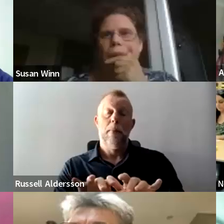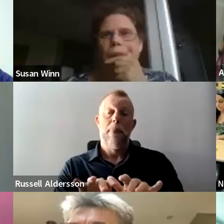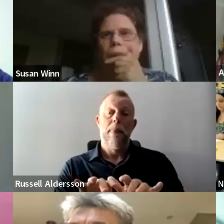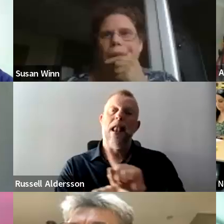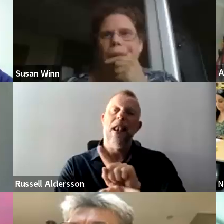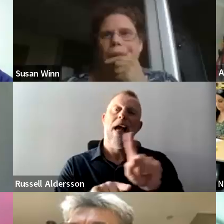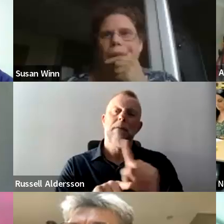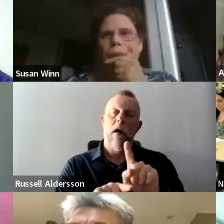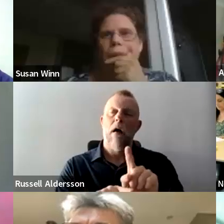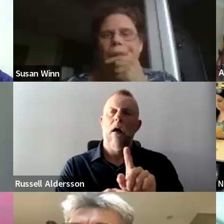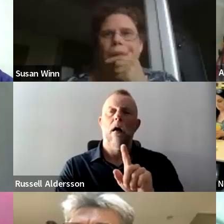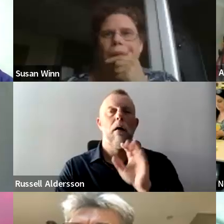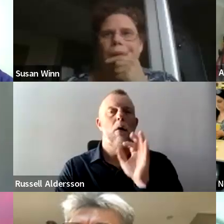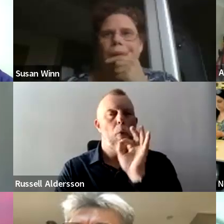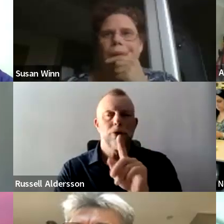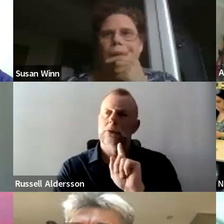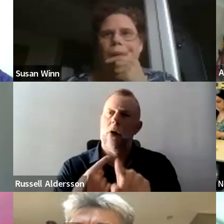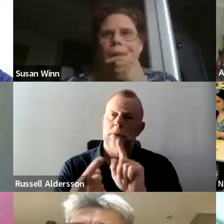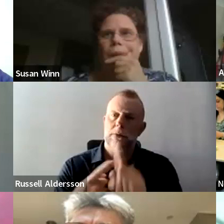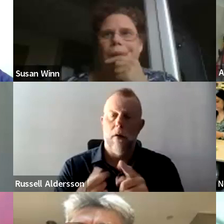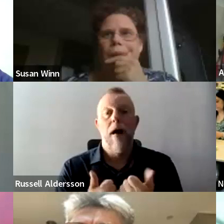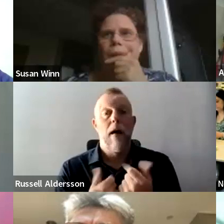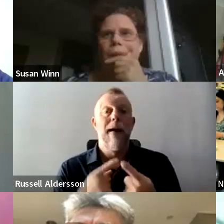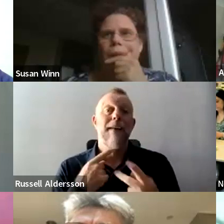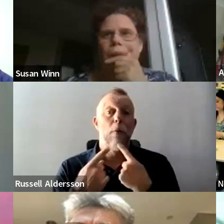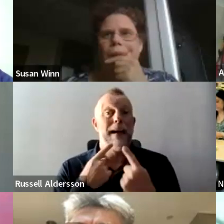There was information circulated around regarding the schedule for today and as